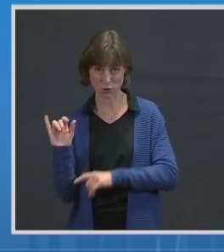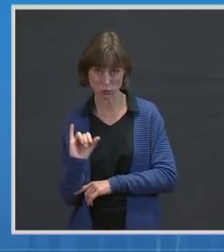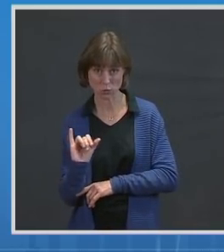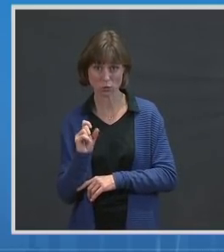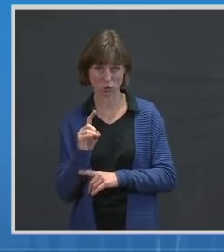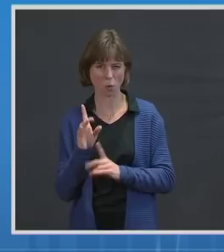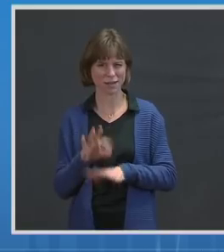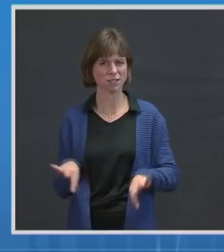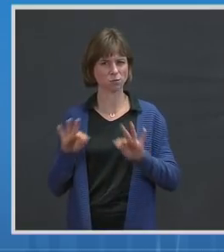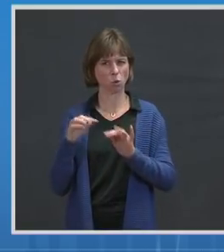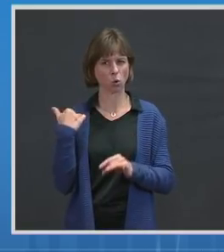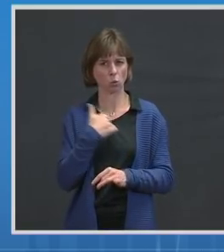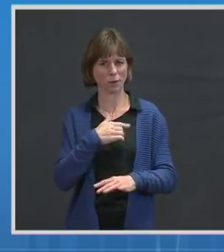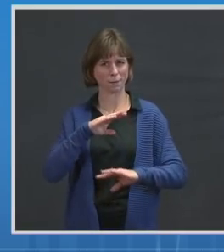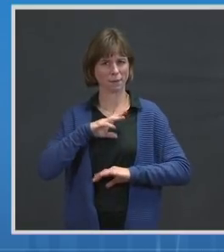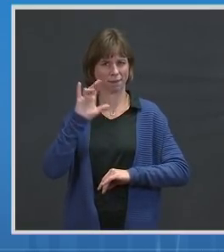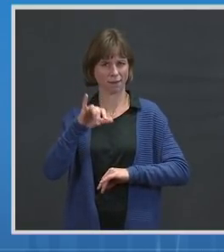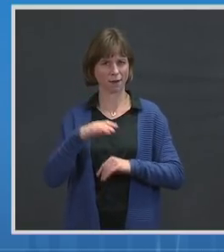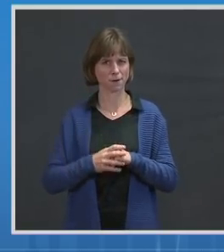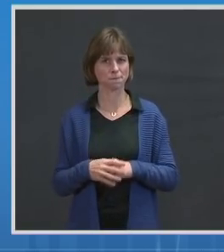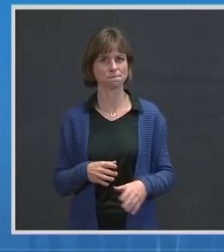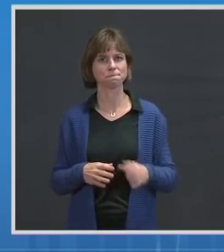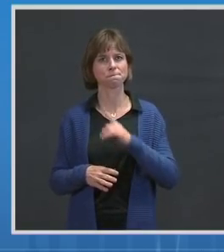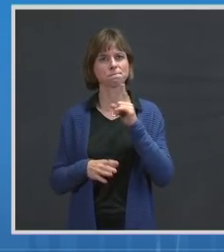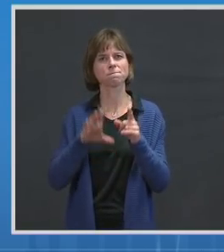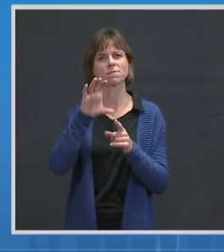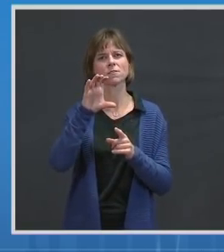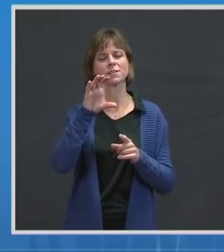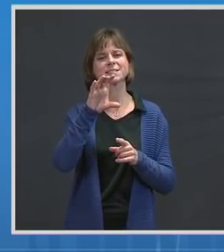Male Speaker: All right. Next we'll go to Carl Zimmer with the New York Times.